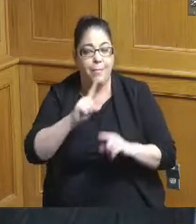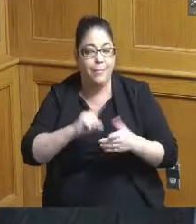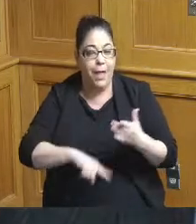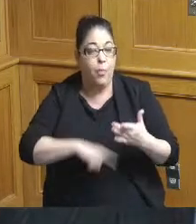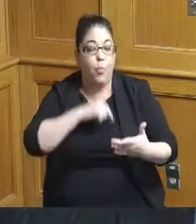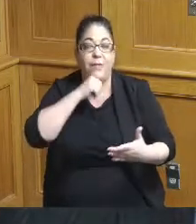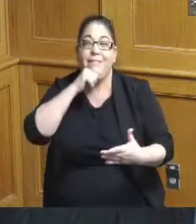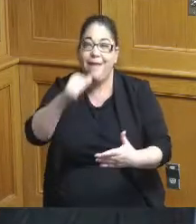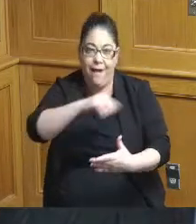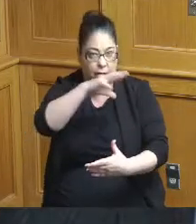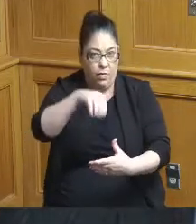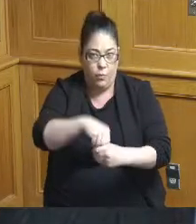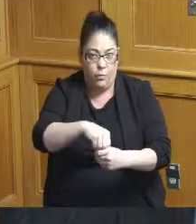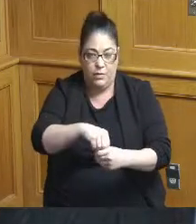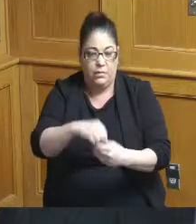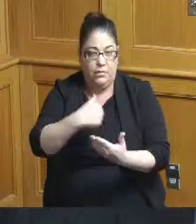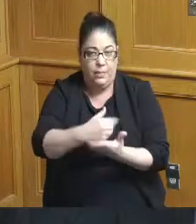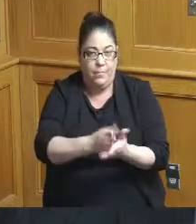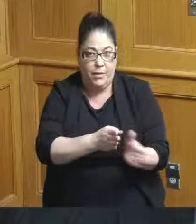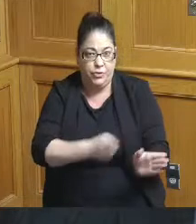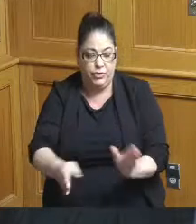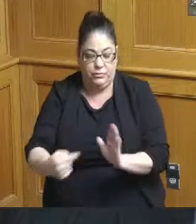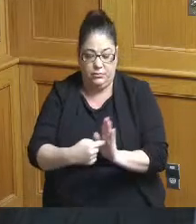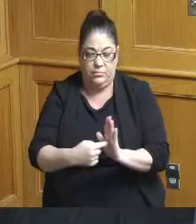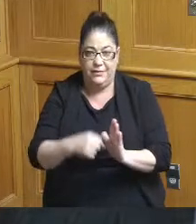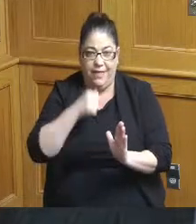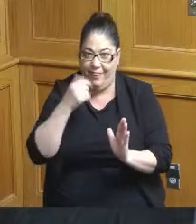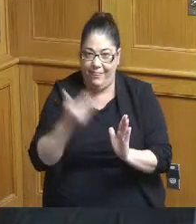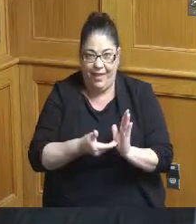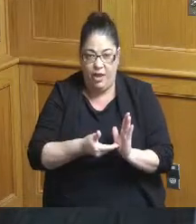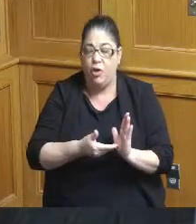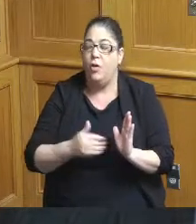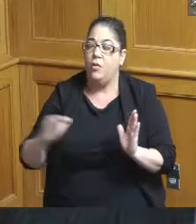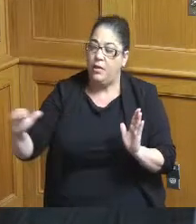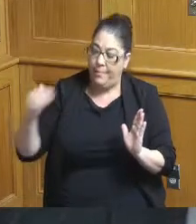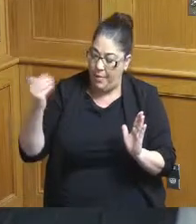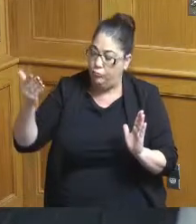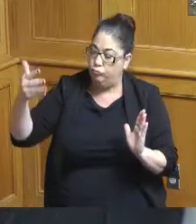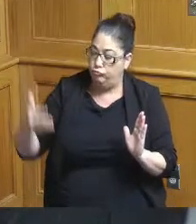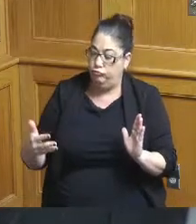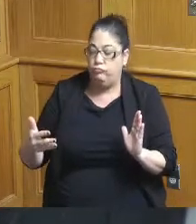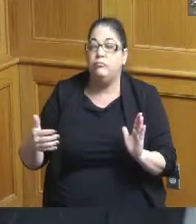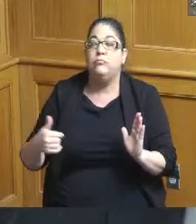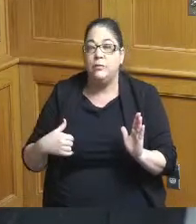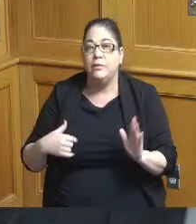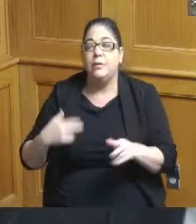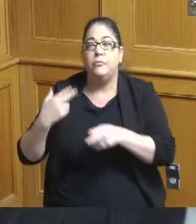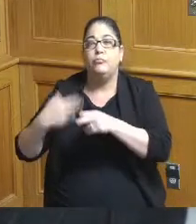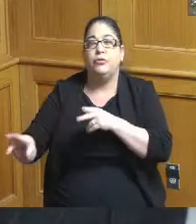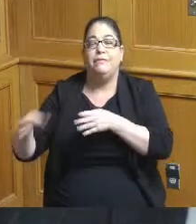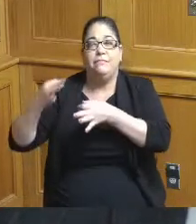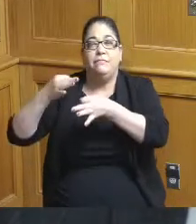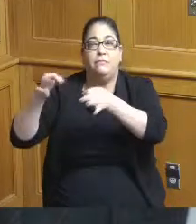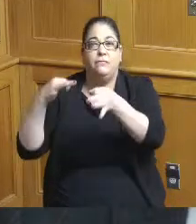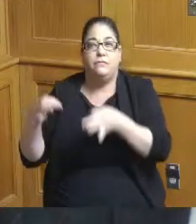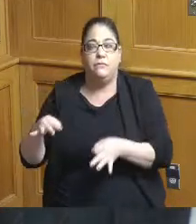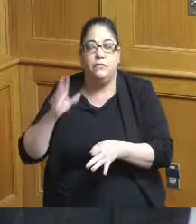the budget and so I would I'm wondering if we've got a very brief description of some of the things